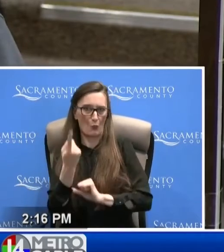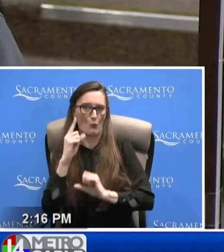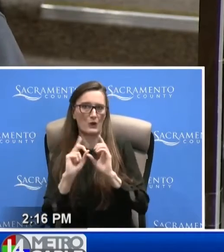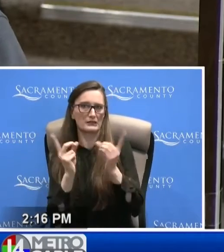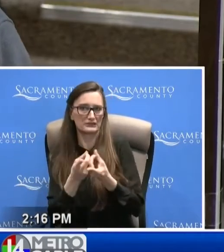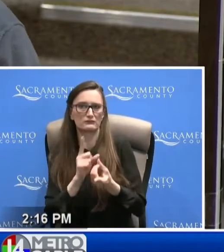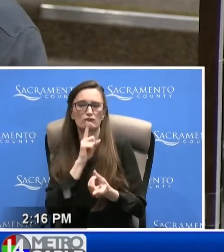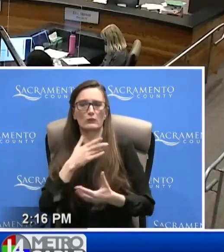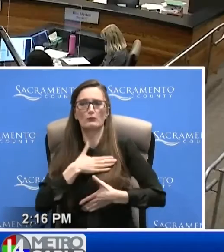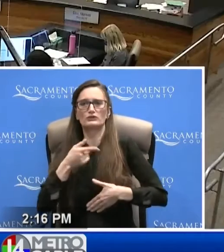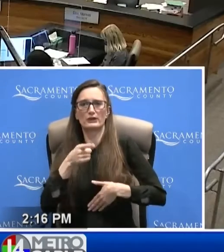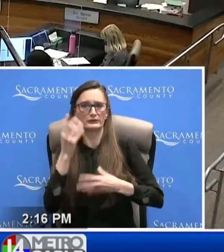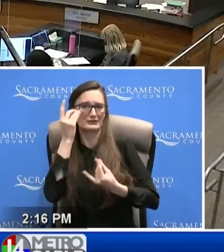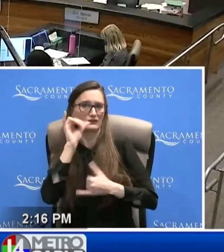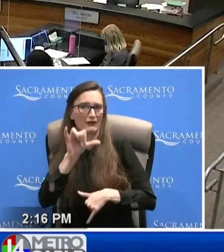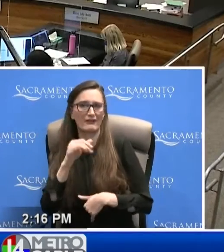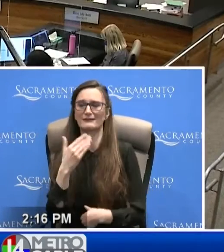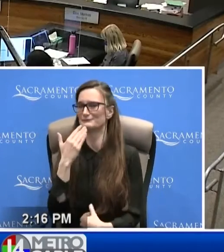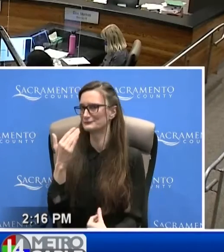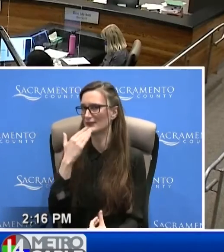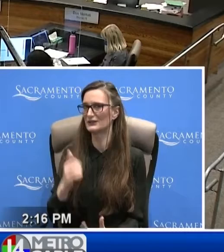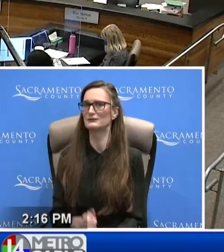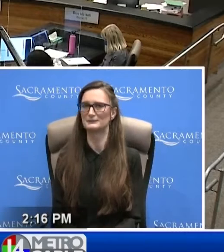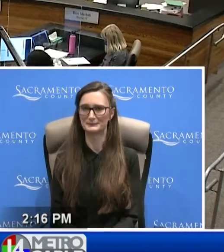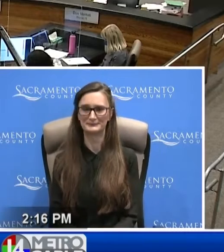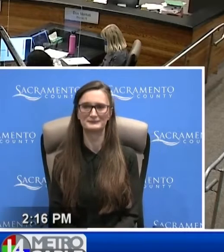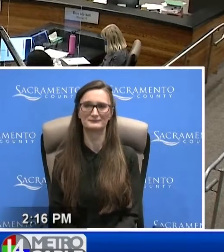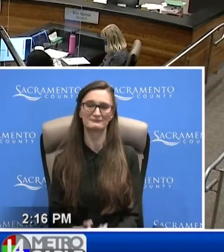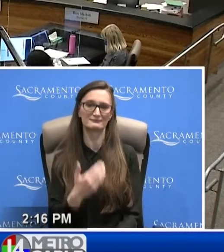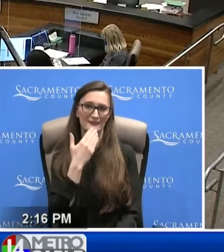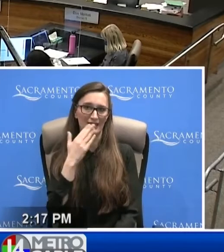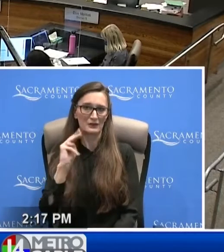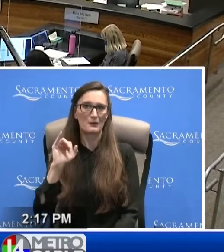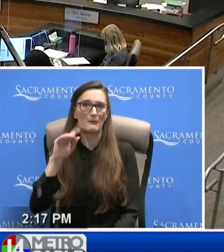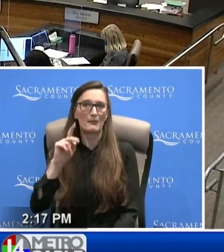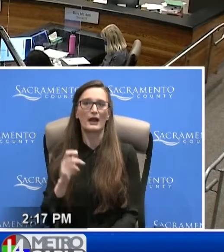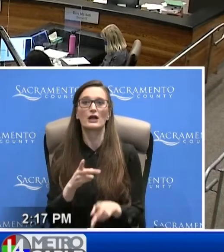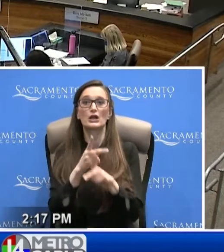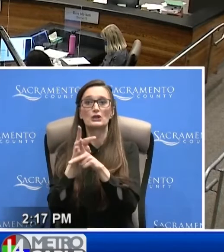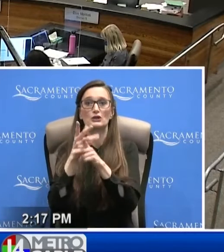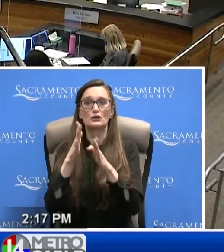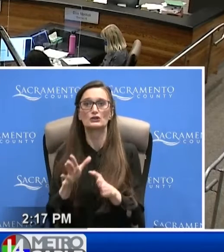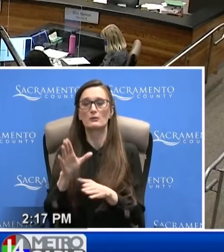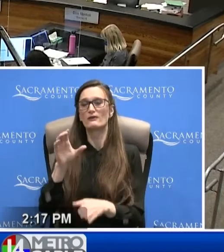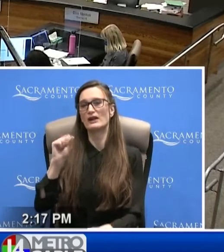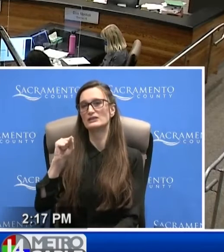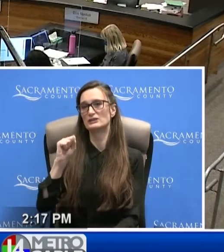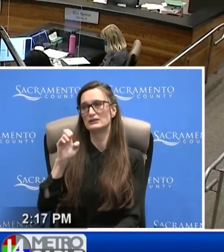Thank you. Thank you. Thank you, Mike. Supervisor certainly has a comment. Like to respond to that?